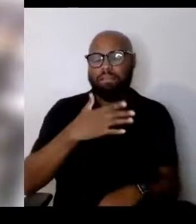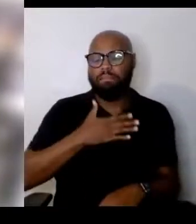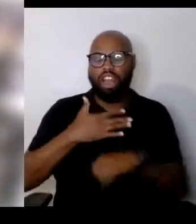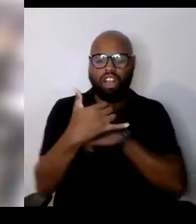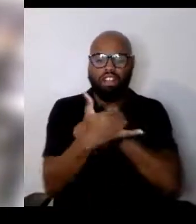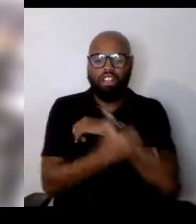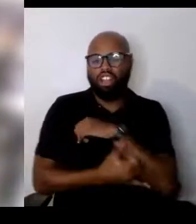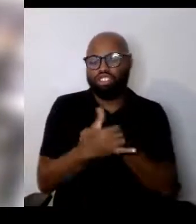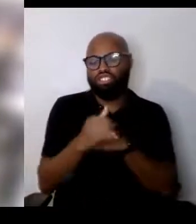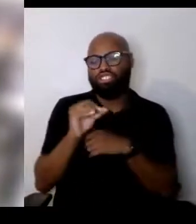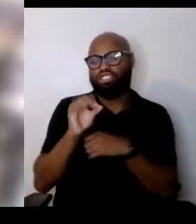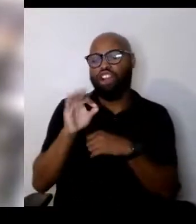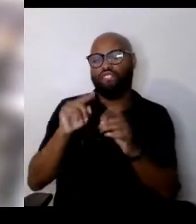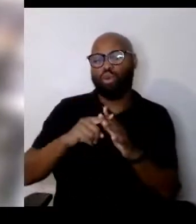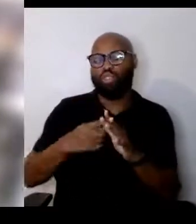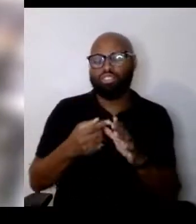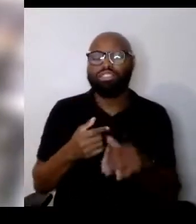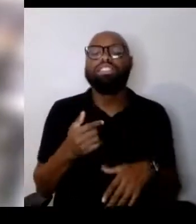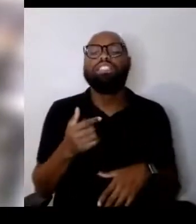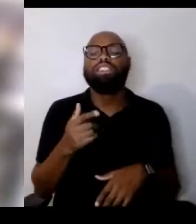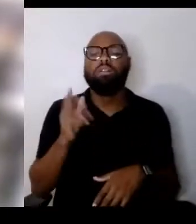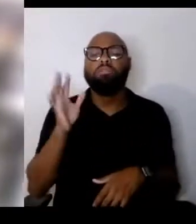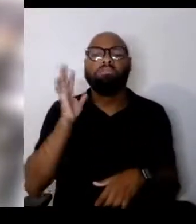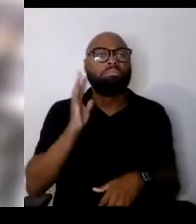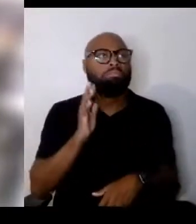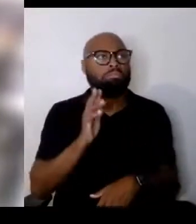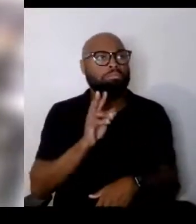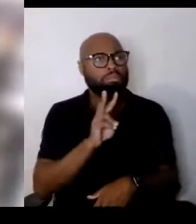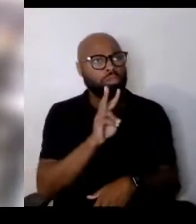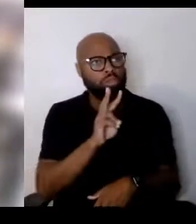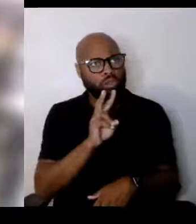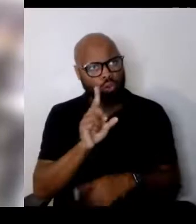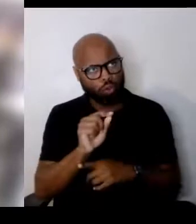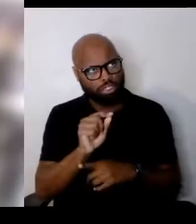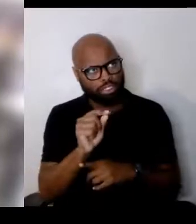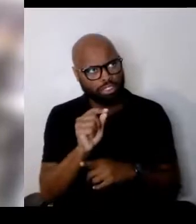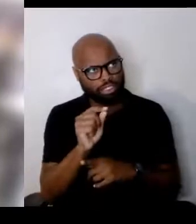And back in 2017, 18, when Trump had come into power,